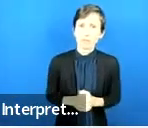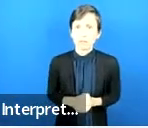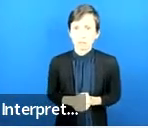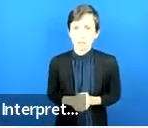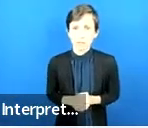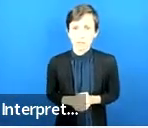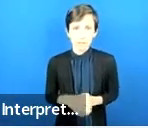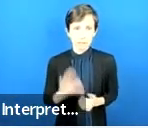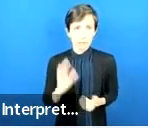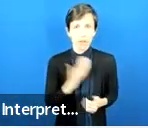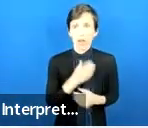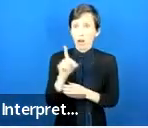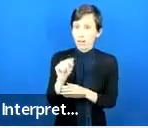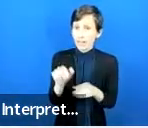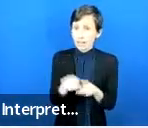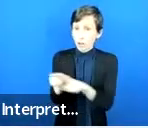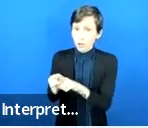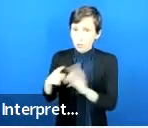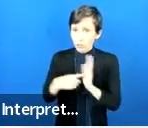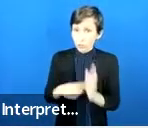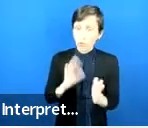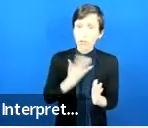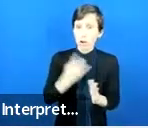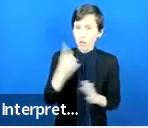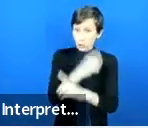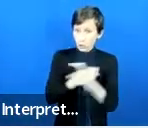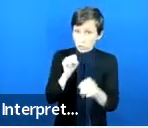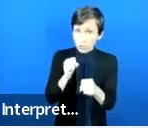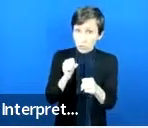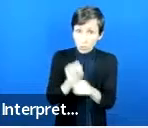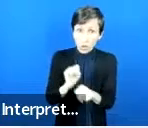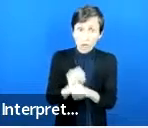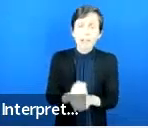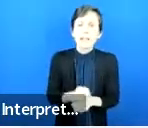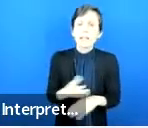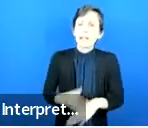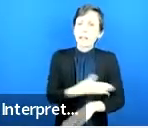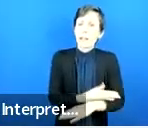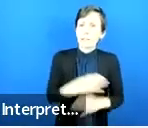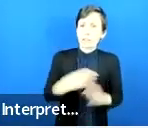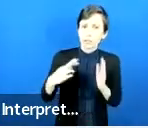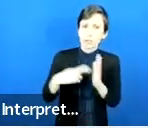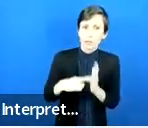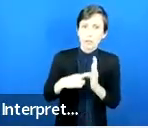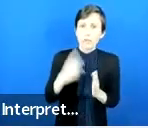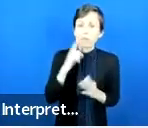Our data also indicate that our strategic work has helped enhance the representation of first generation students, women,